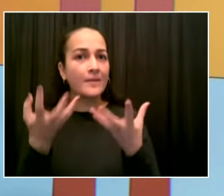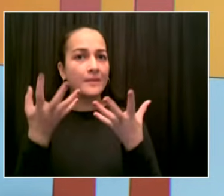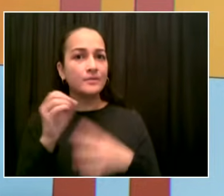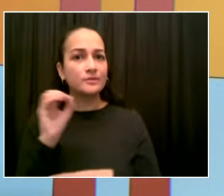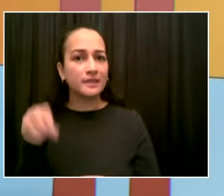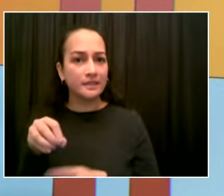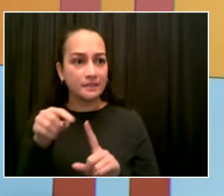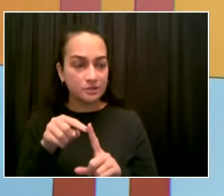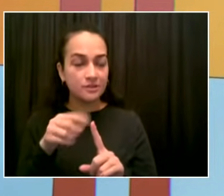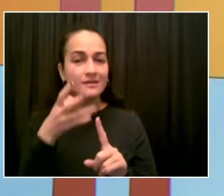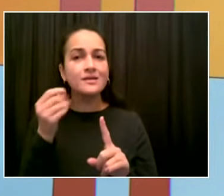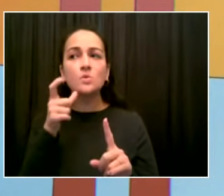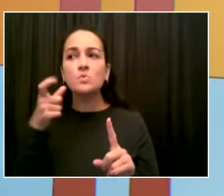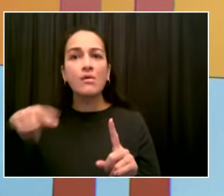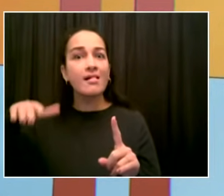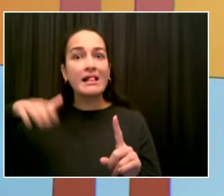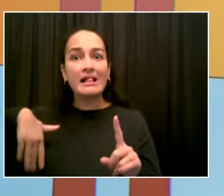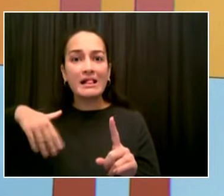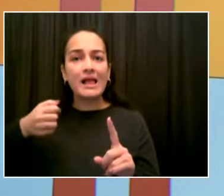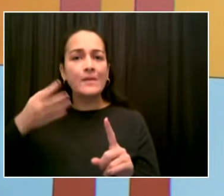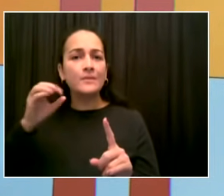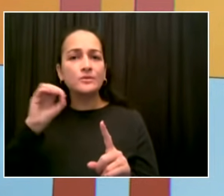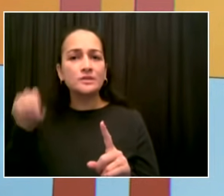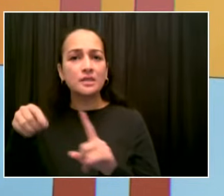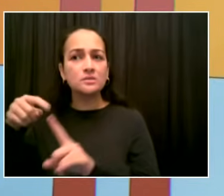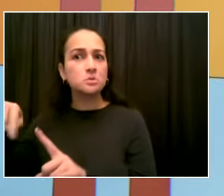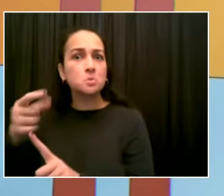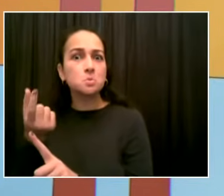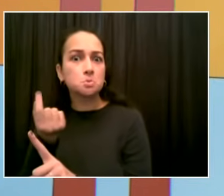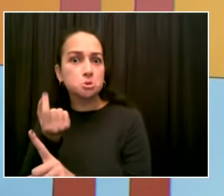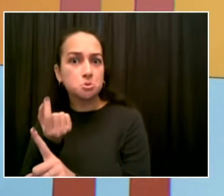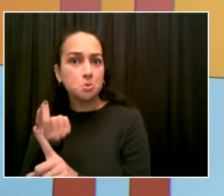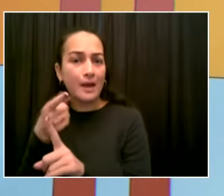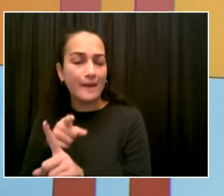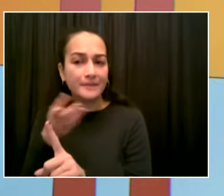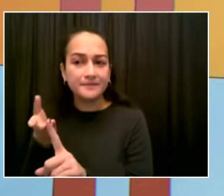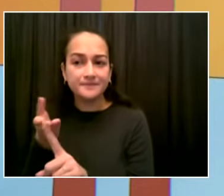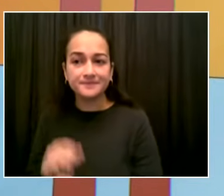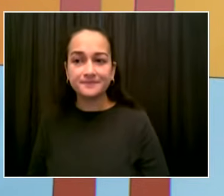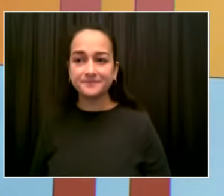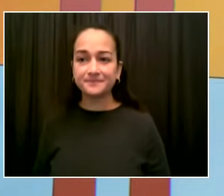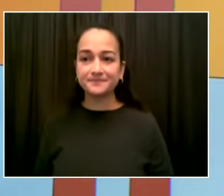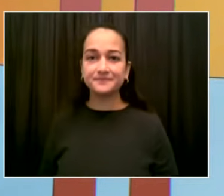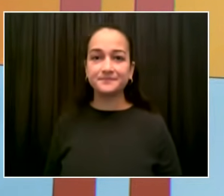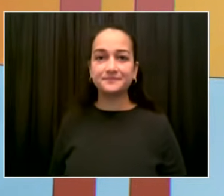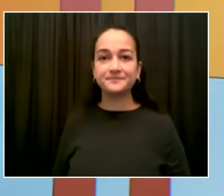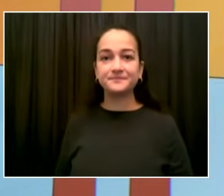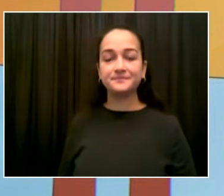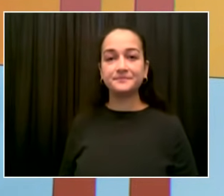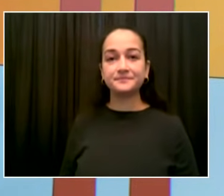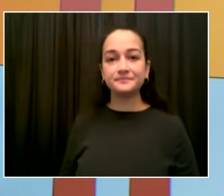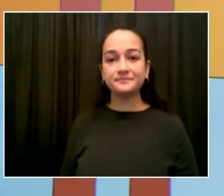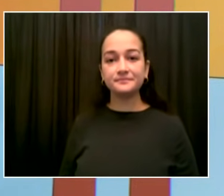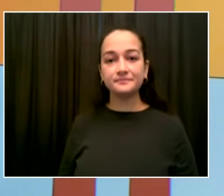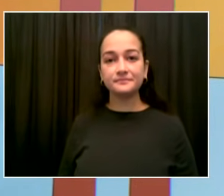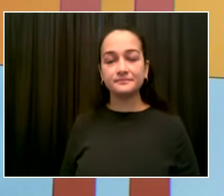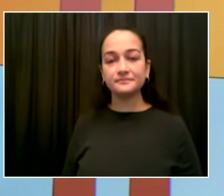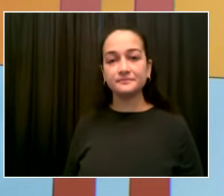VACCINATED AS OF TODAY? AND WHAT ARE YOU GOING TO DO ABOUT THE REMAINDER WHO NEED T O AT LEAST HAVE ONE